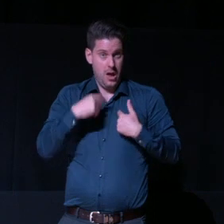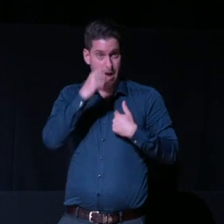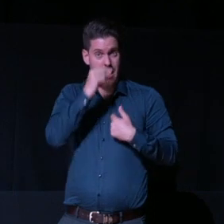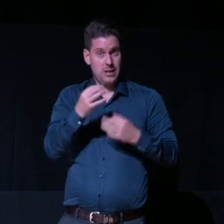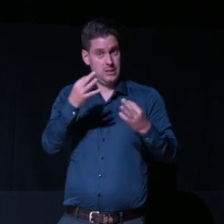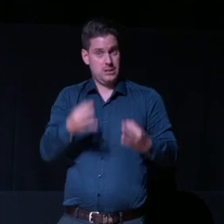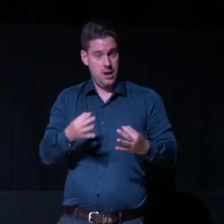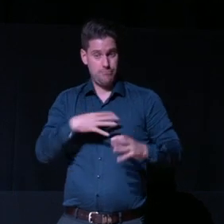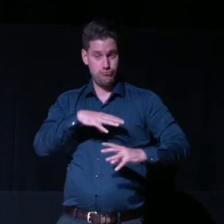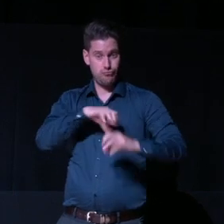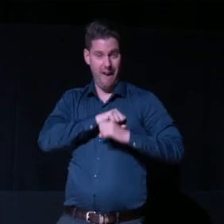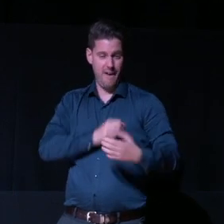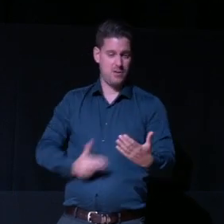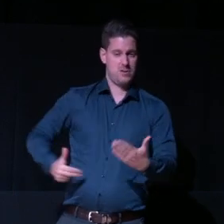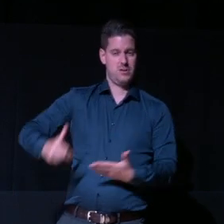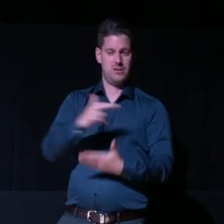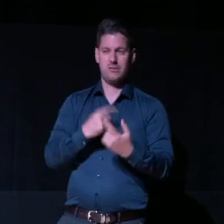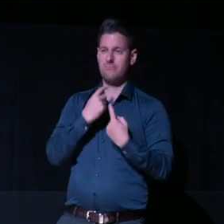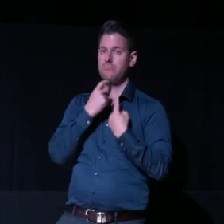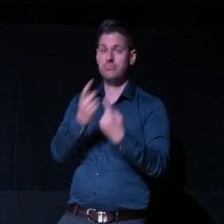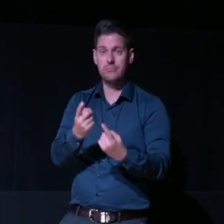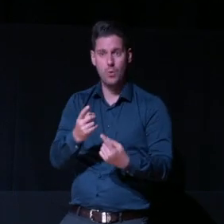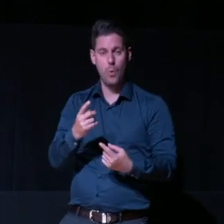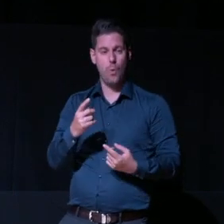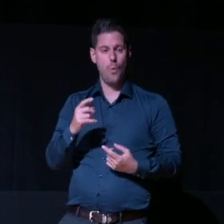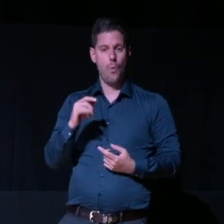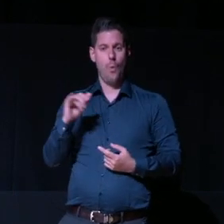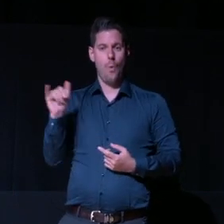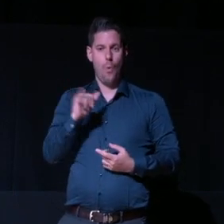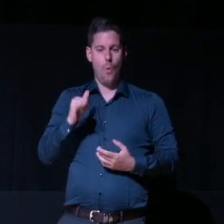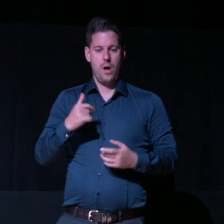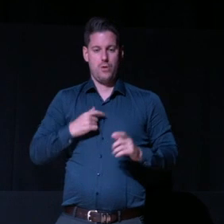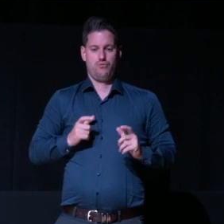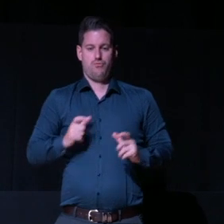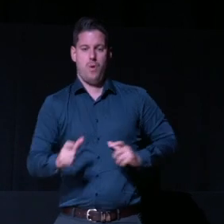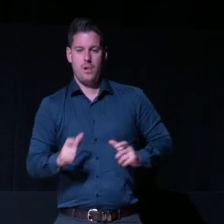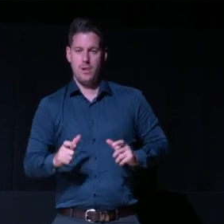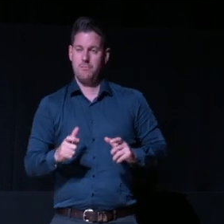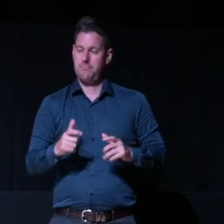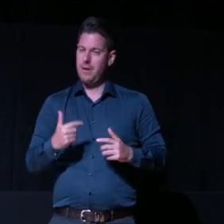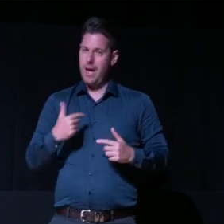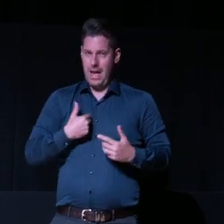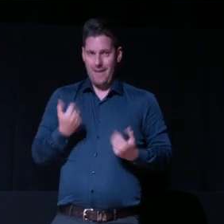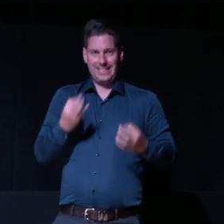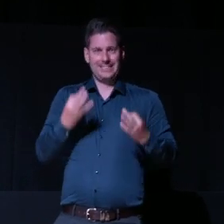and are you going to push back and are you going to not be constrained by censorship, basically.